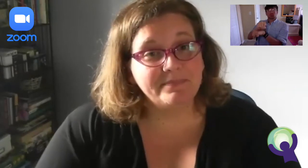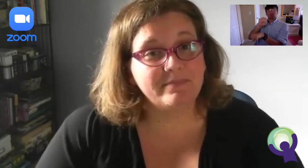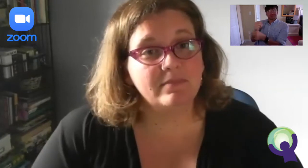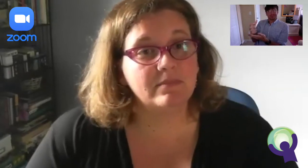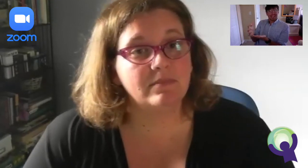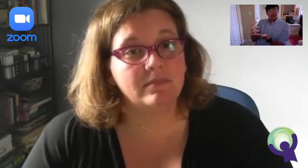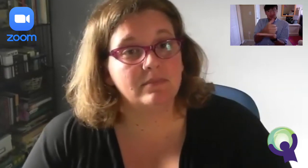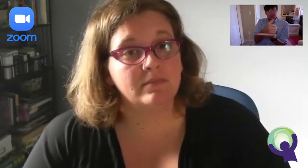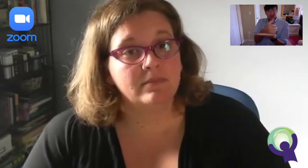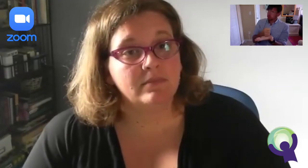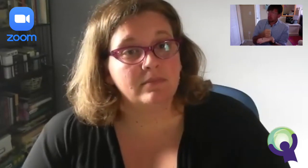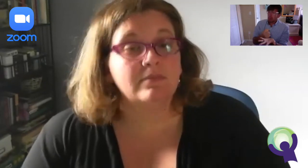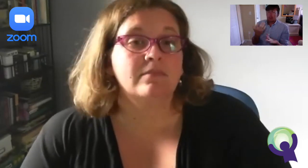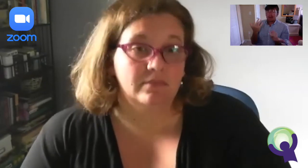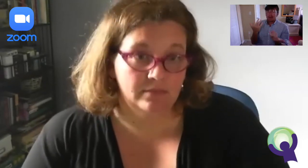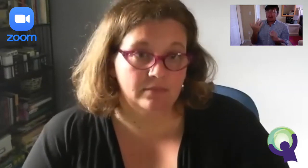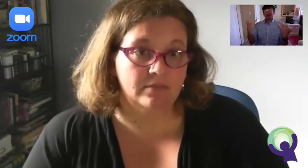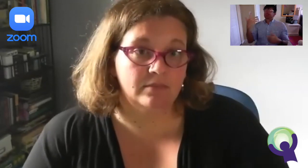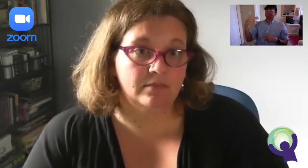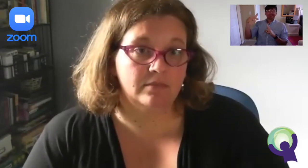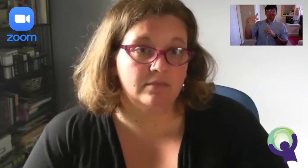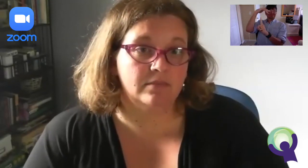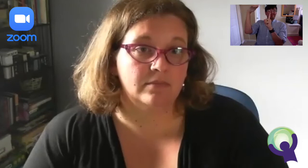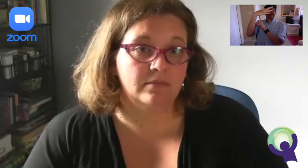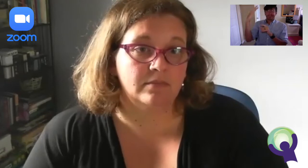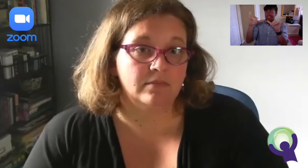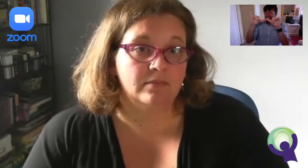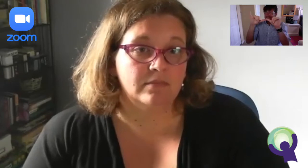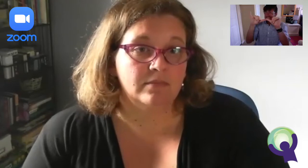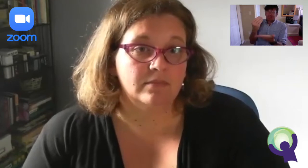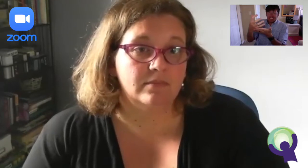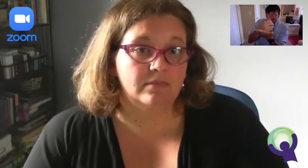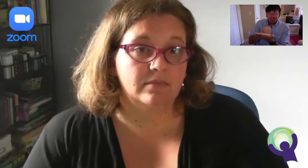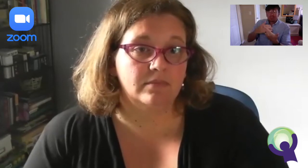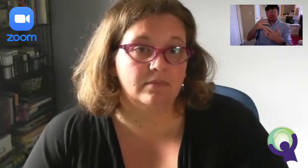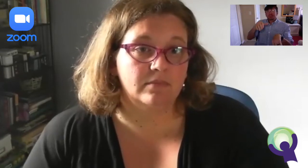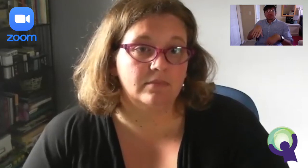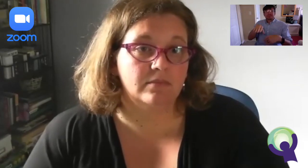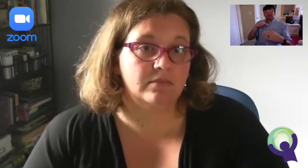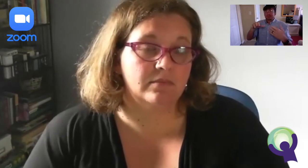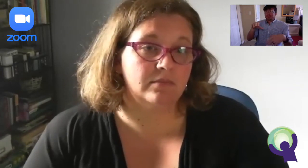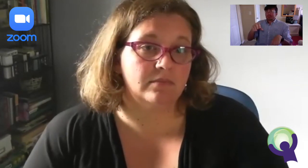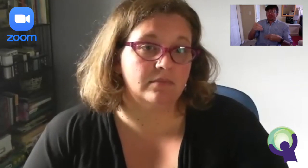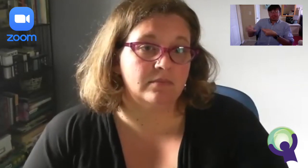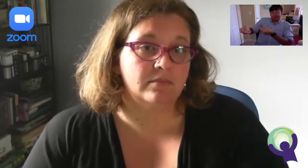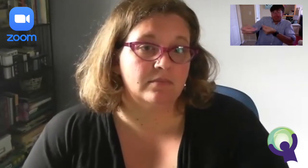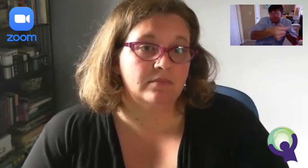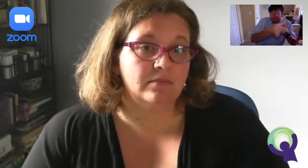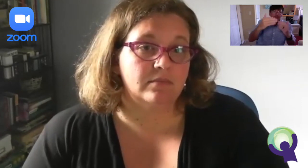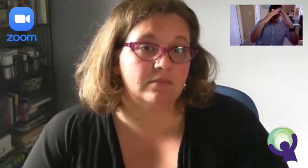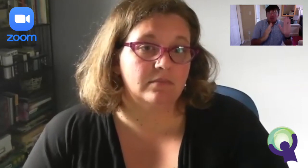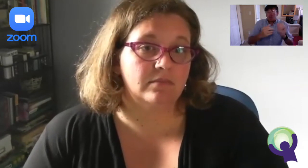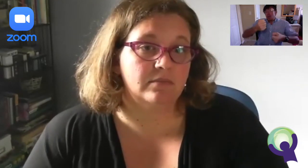a personal question. So in your income that you're earning,